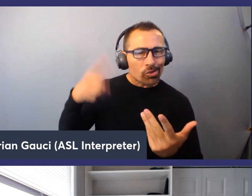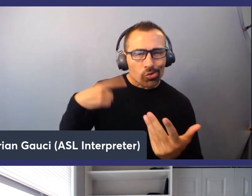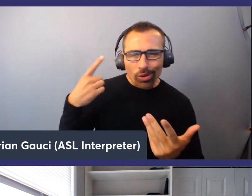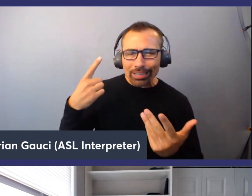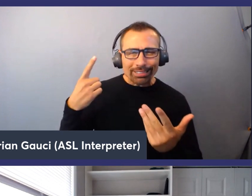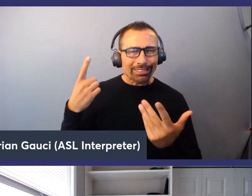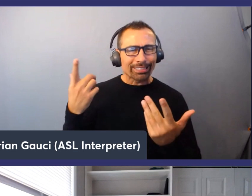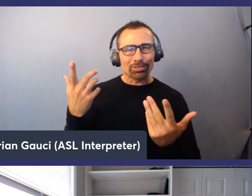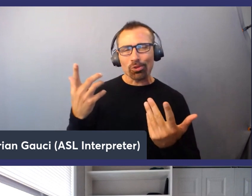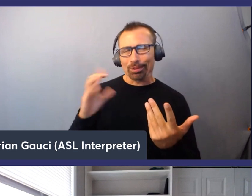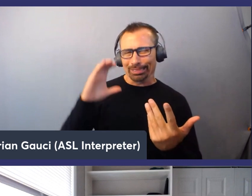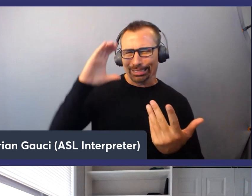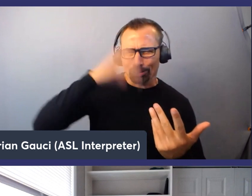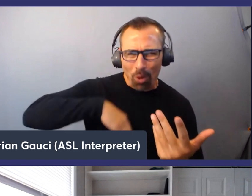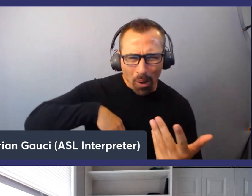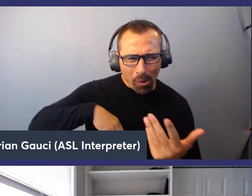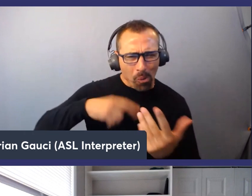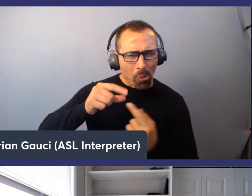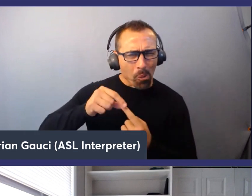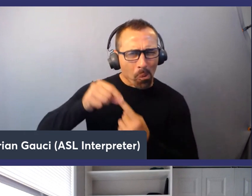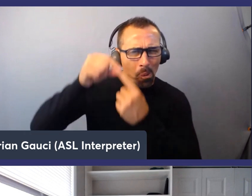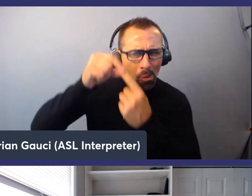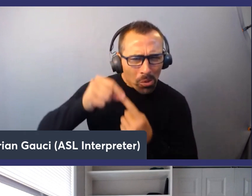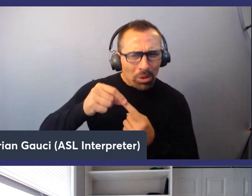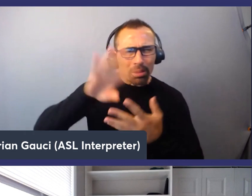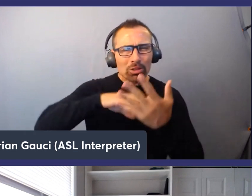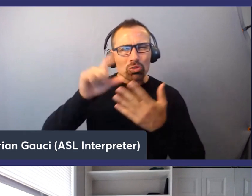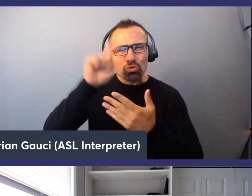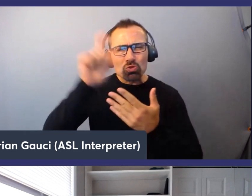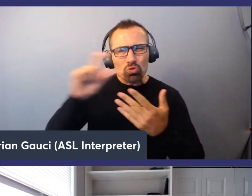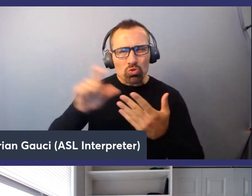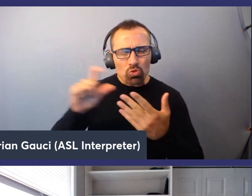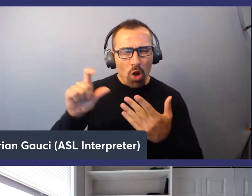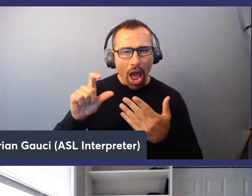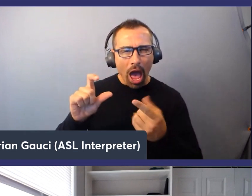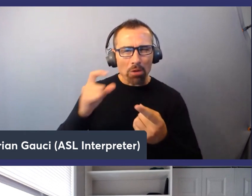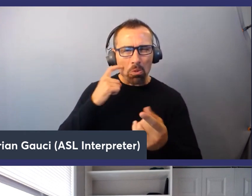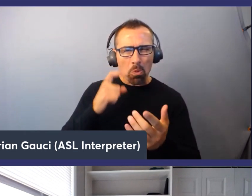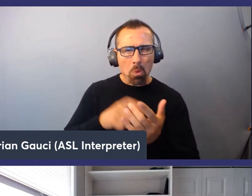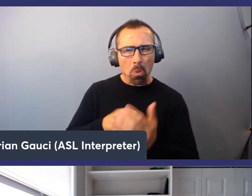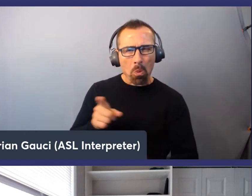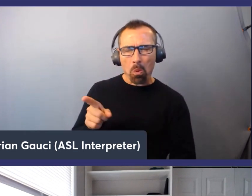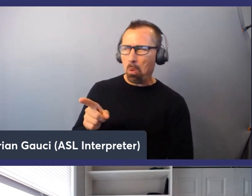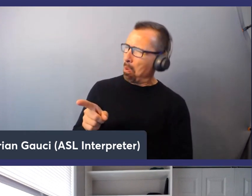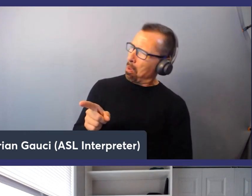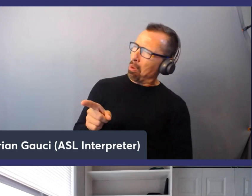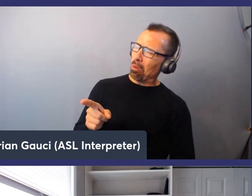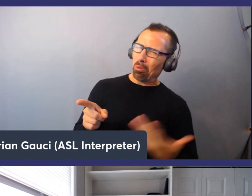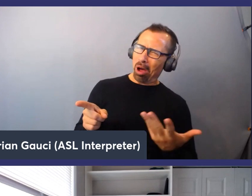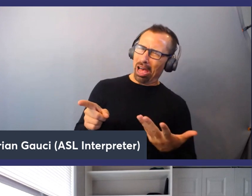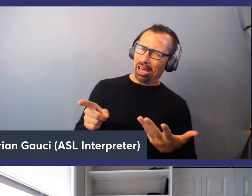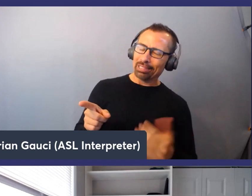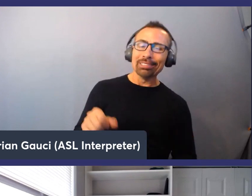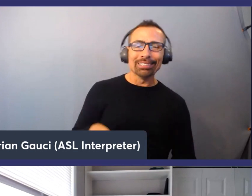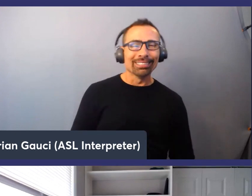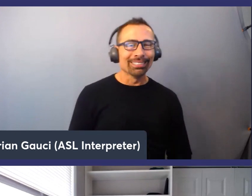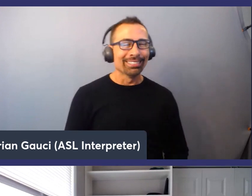"Wow, I can't believe somebody came up with that." There's lots of crazy and unique ones out there for sure. I think when I can talk about,